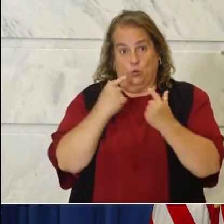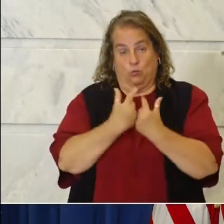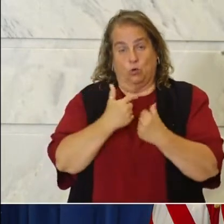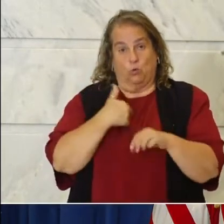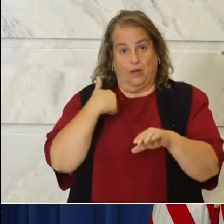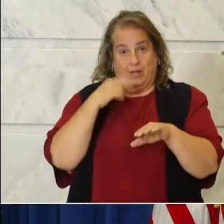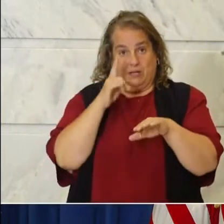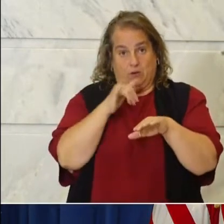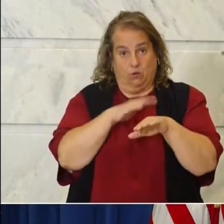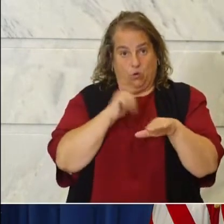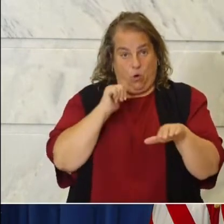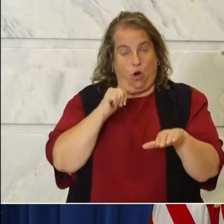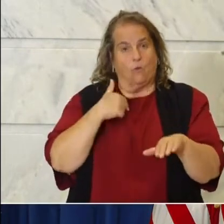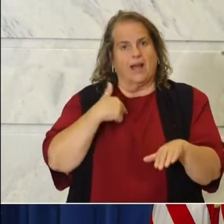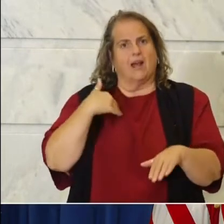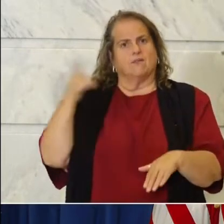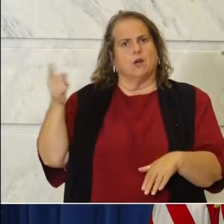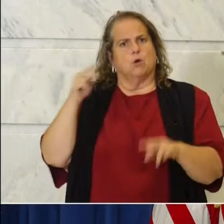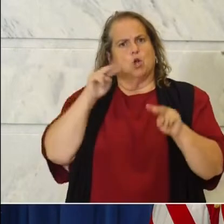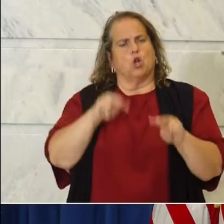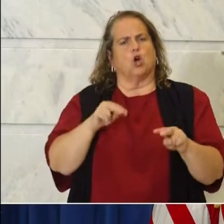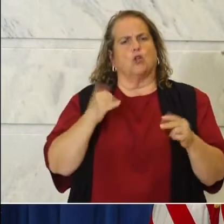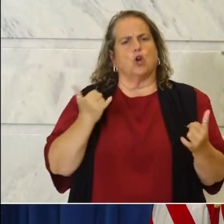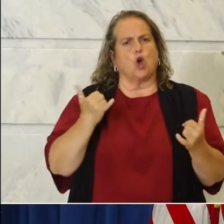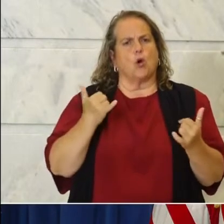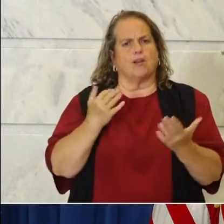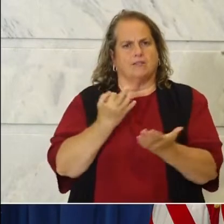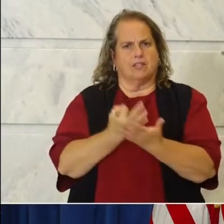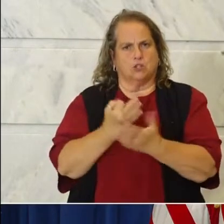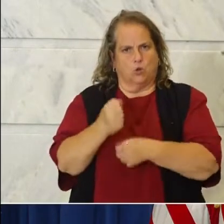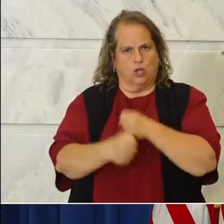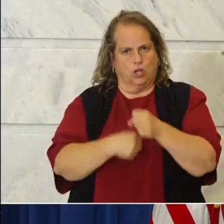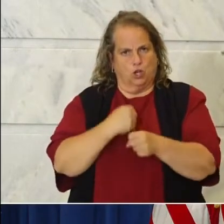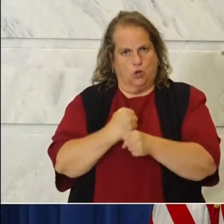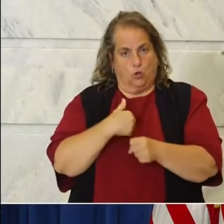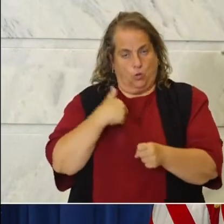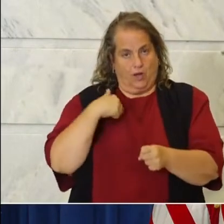them look at the current fiscal year that we're in, and I believe that was